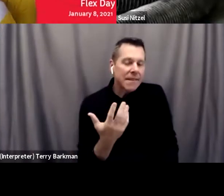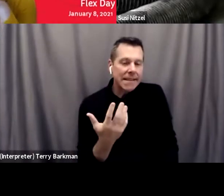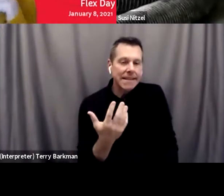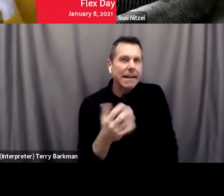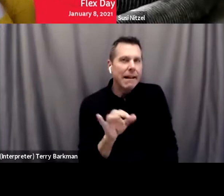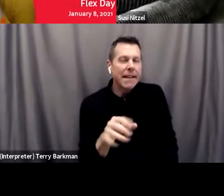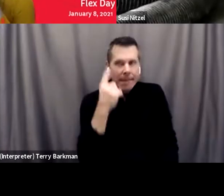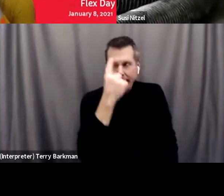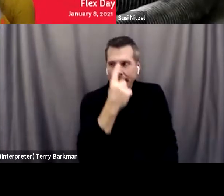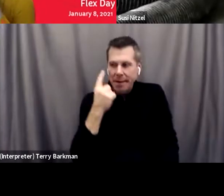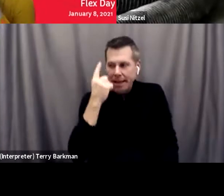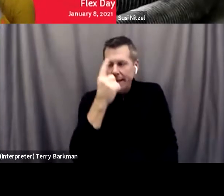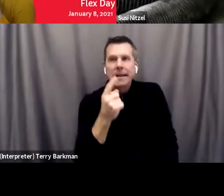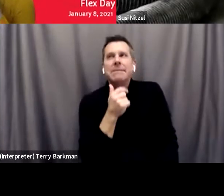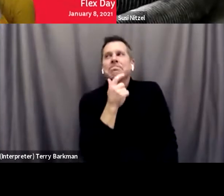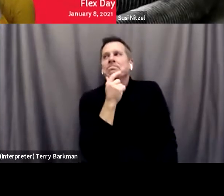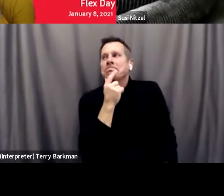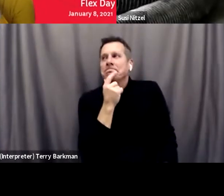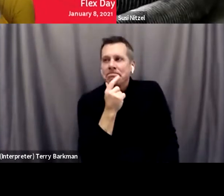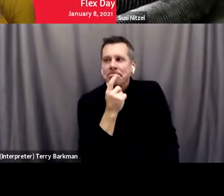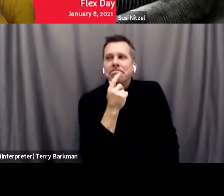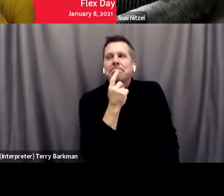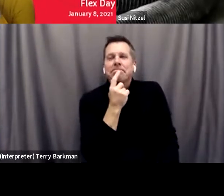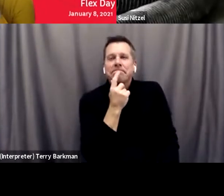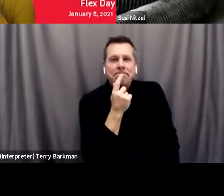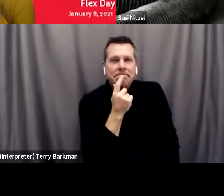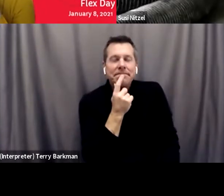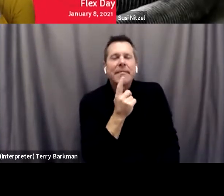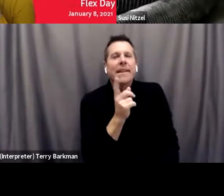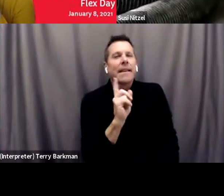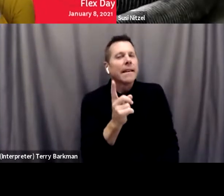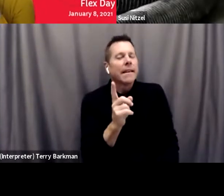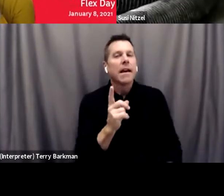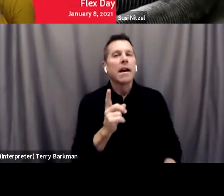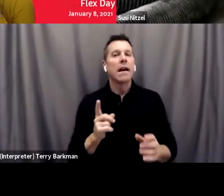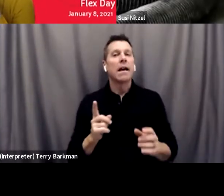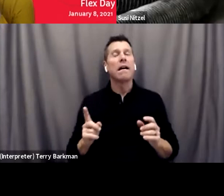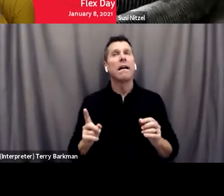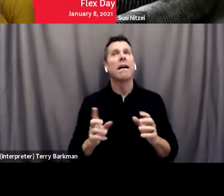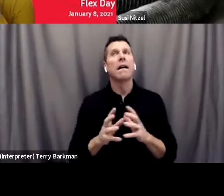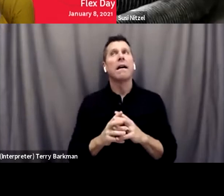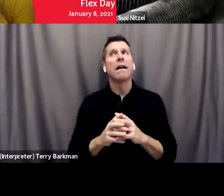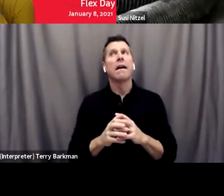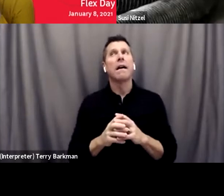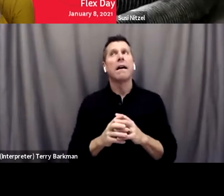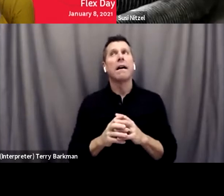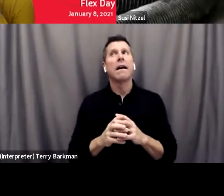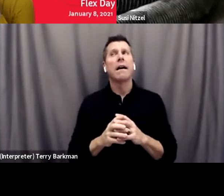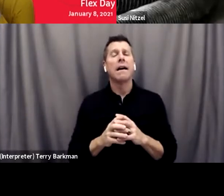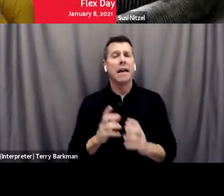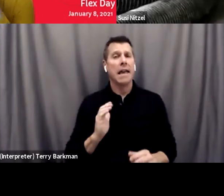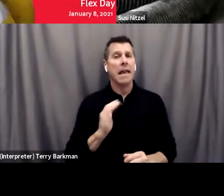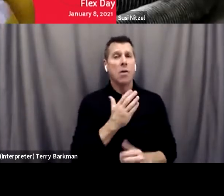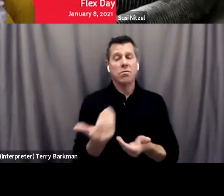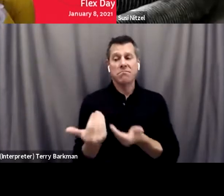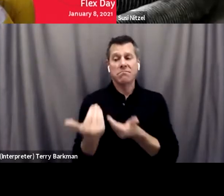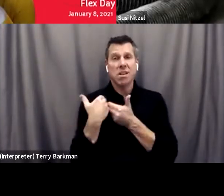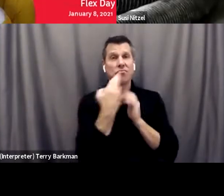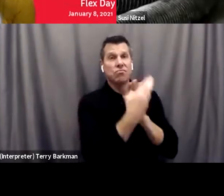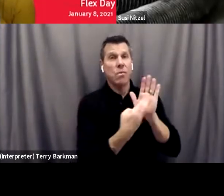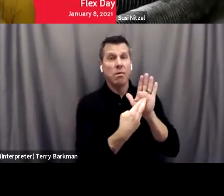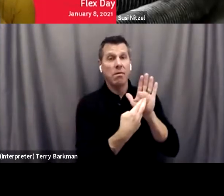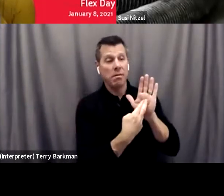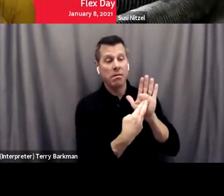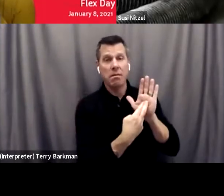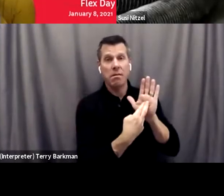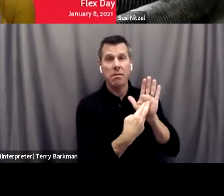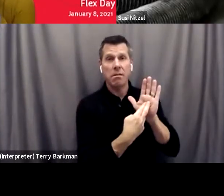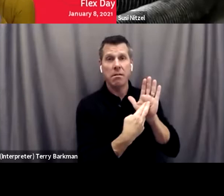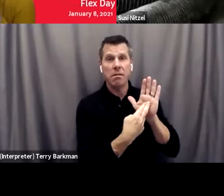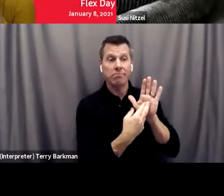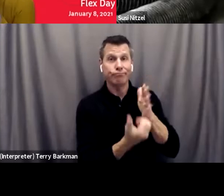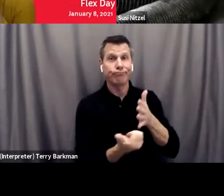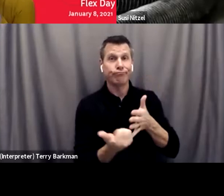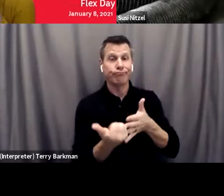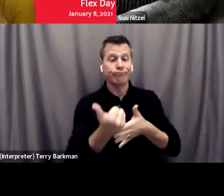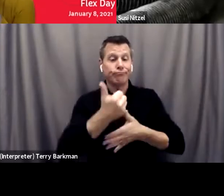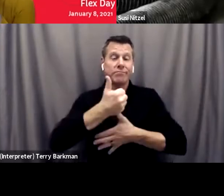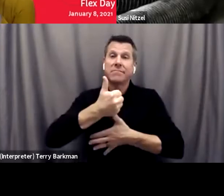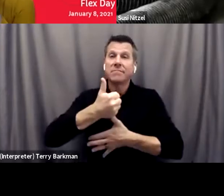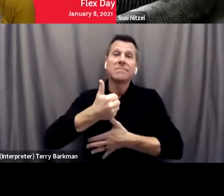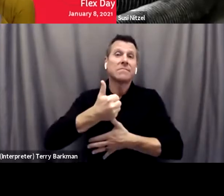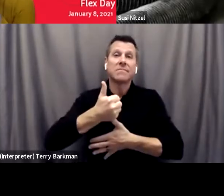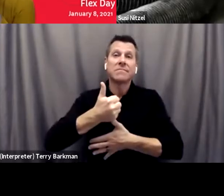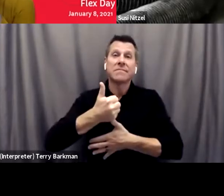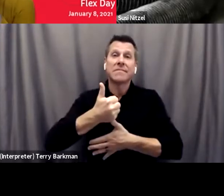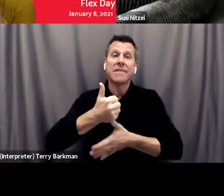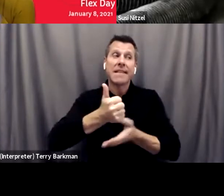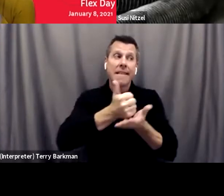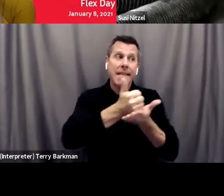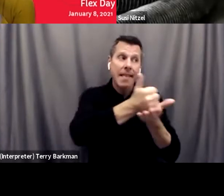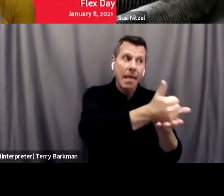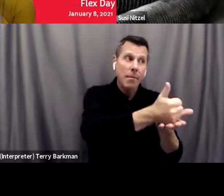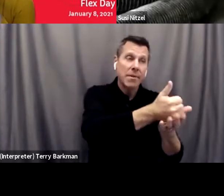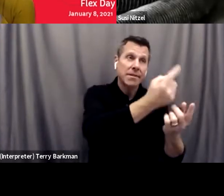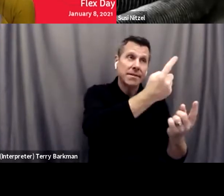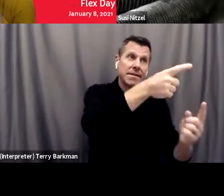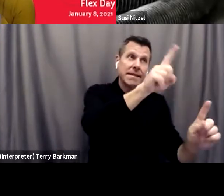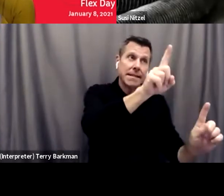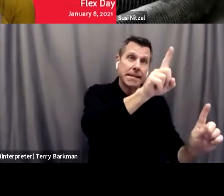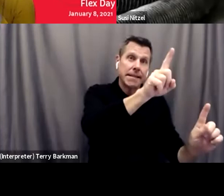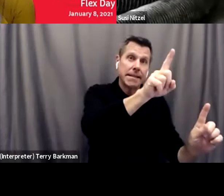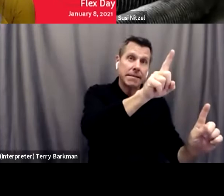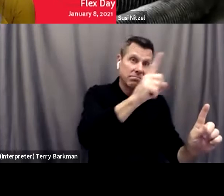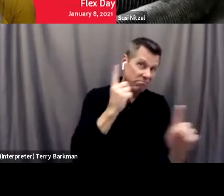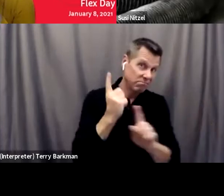about. Is that right? In many ways, our role, right? Our primary role is helping students succeed. Right? And that and that, maybe, you